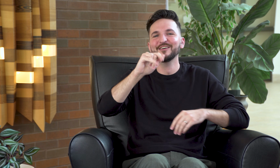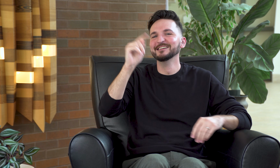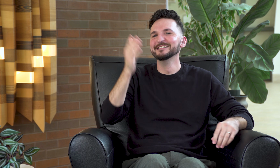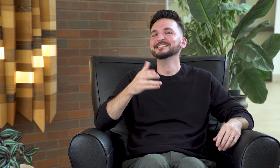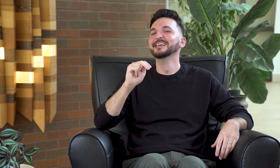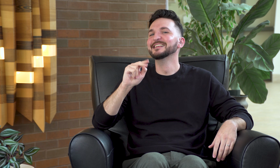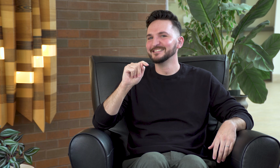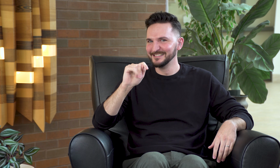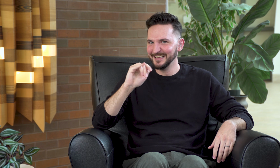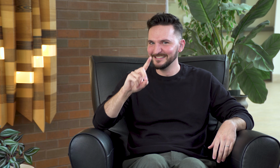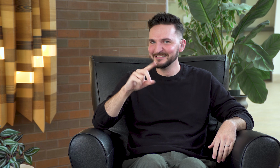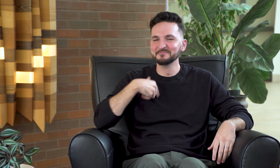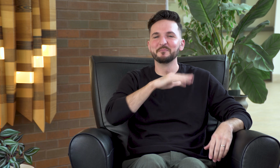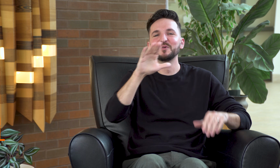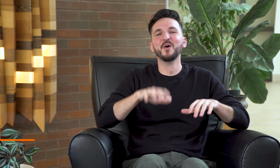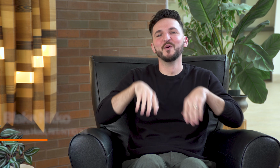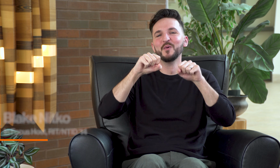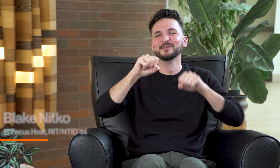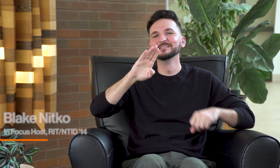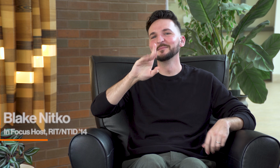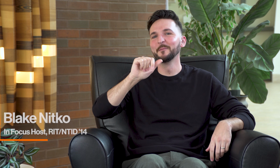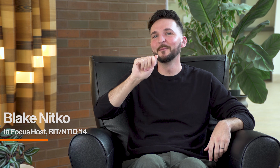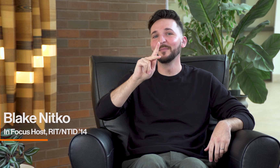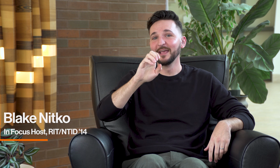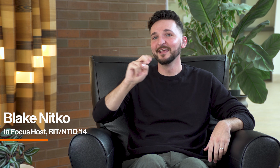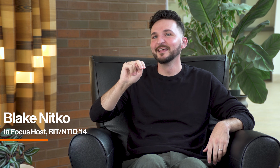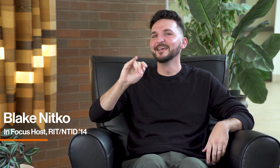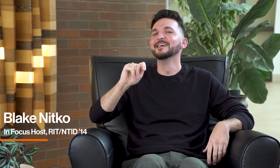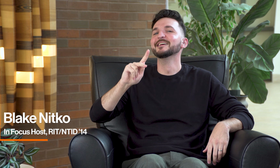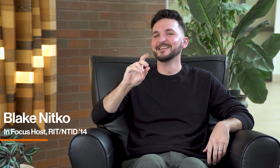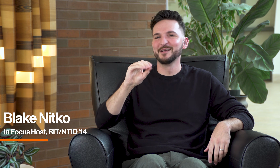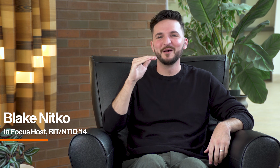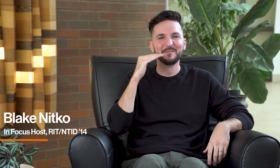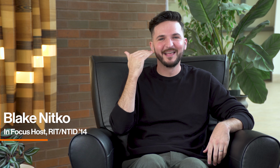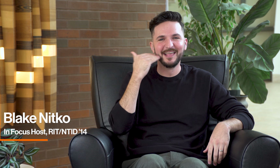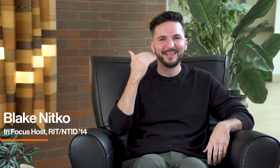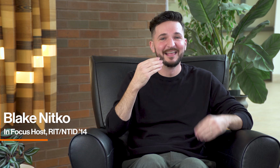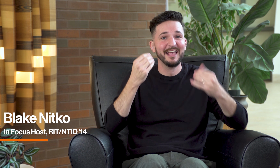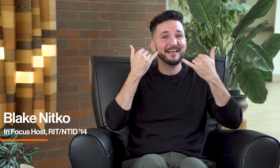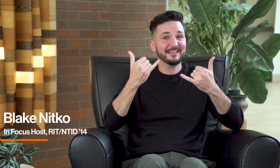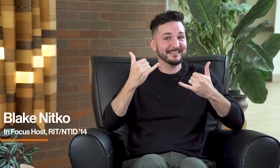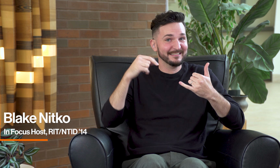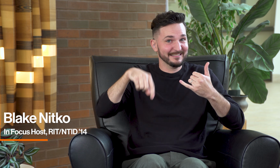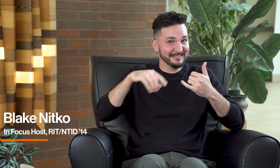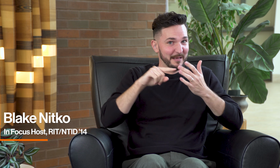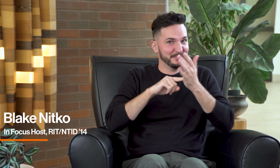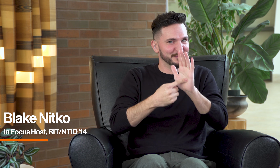some of the interesting people here at RIT/NTID. I'm your host, Blake Nitko.